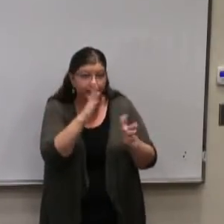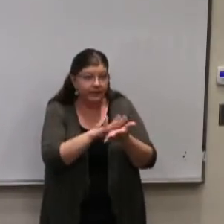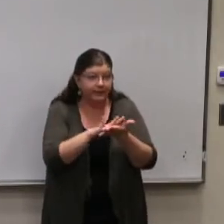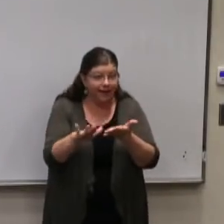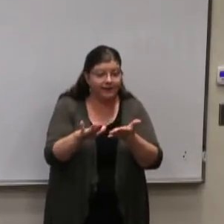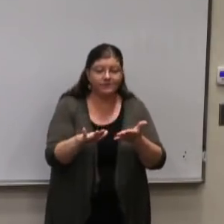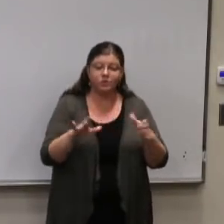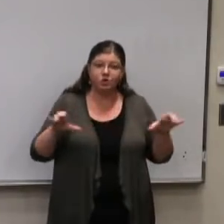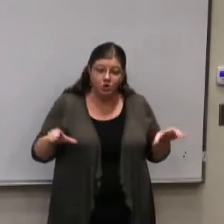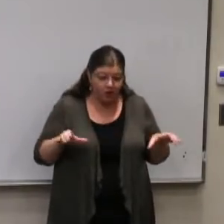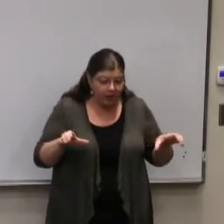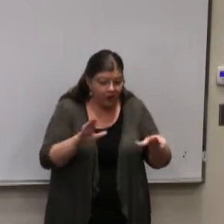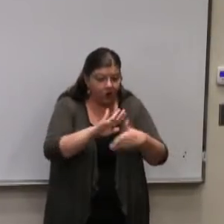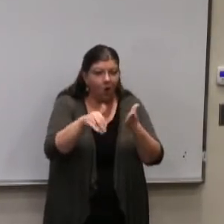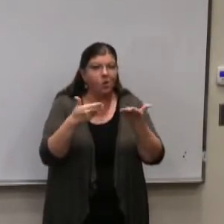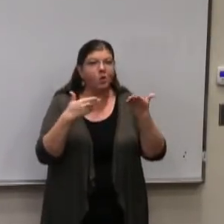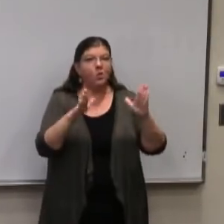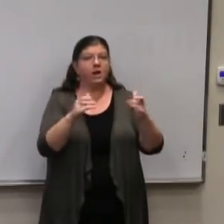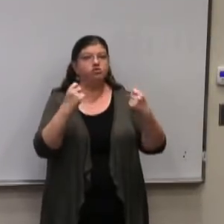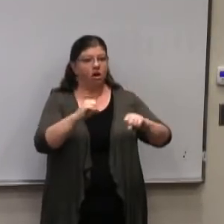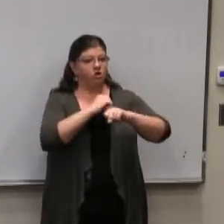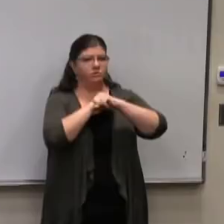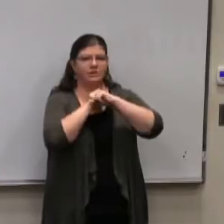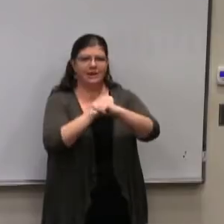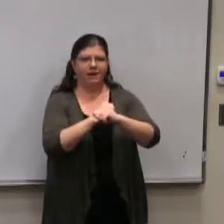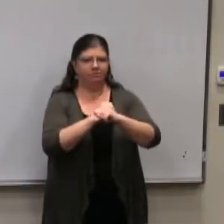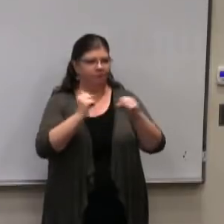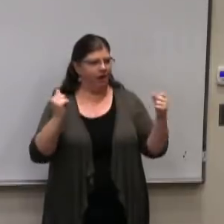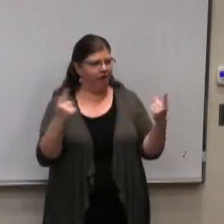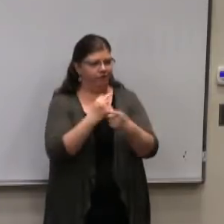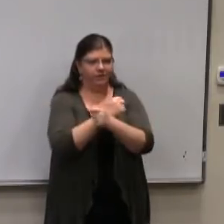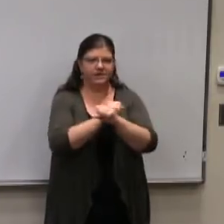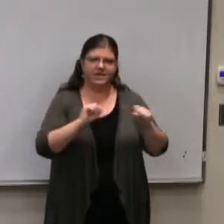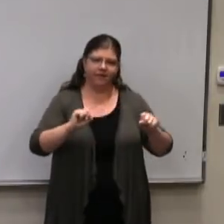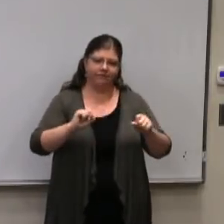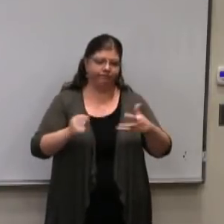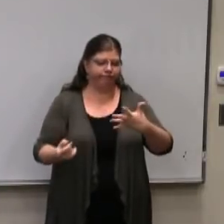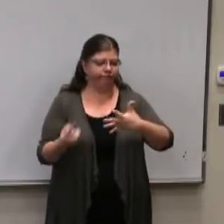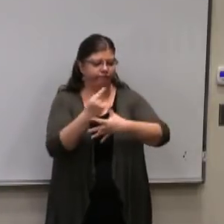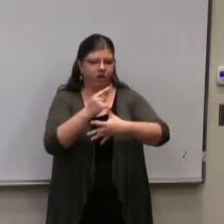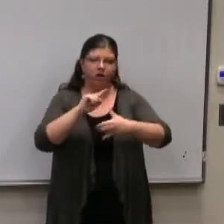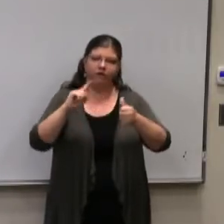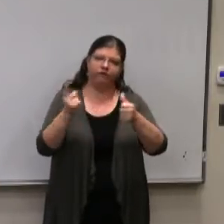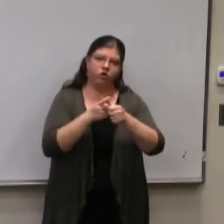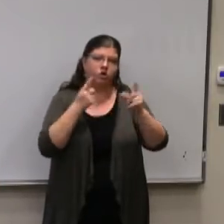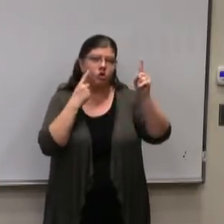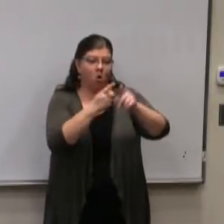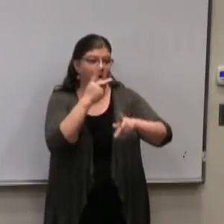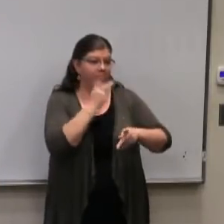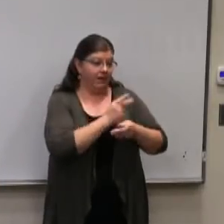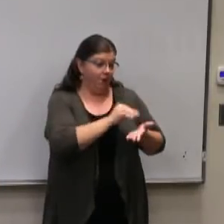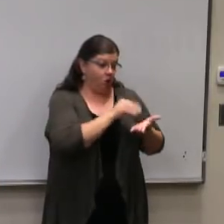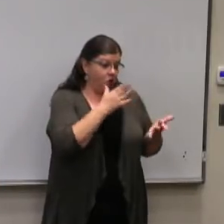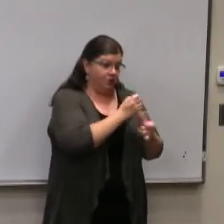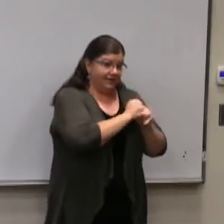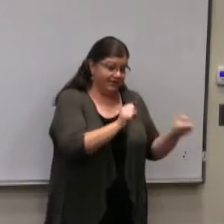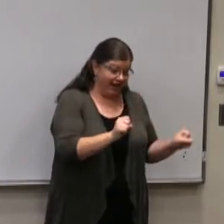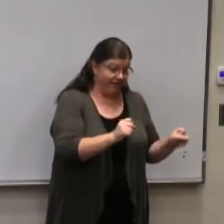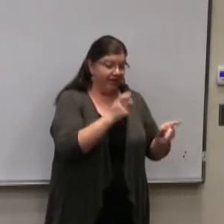We're doing it all in a way that tries to protect us and keep everybody safe. That has to be our first goal ? keep our students safe, keep our faculty safe, keep our staff safe.